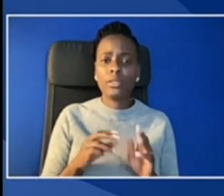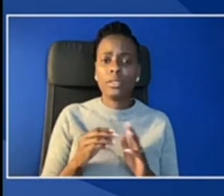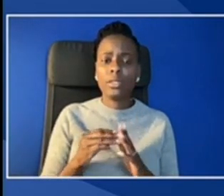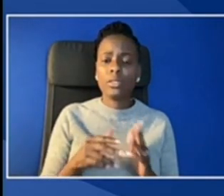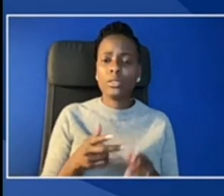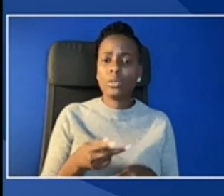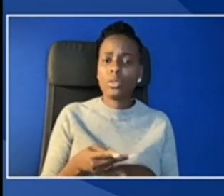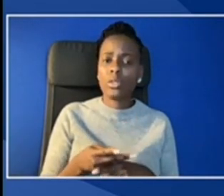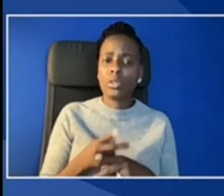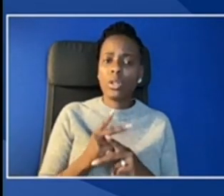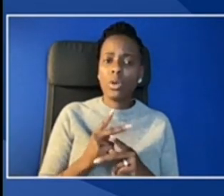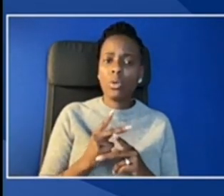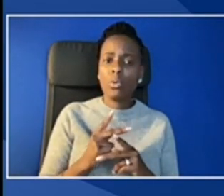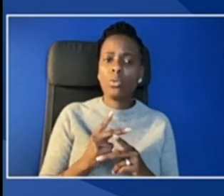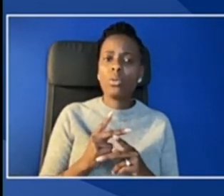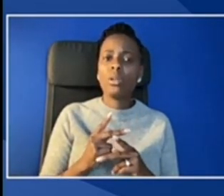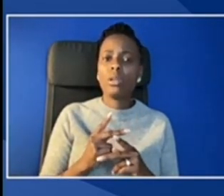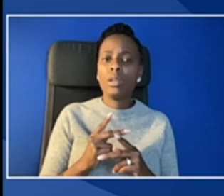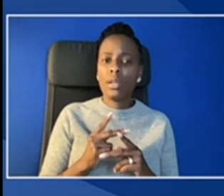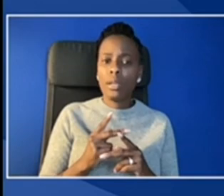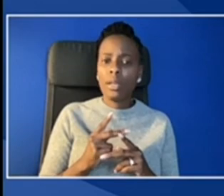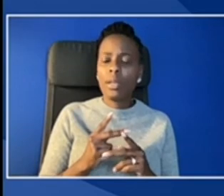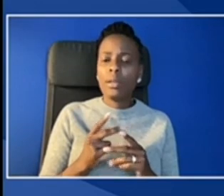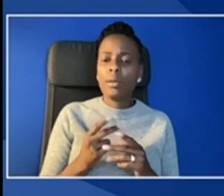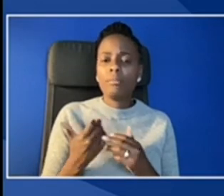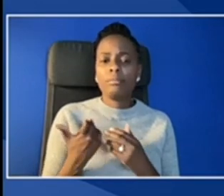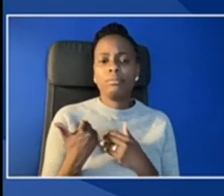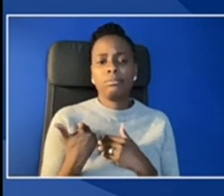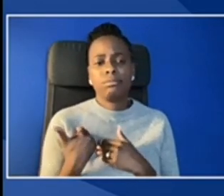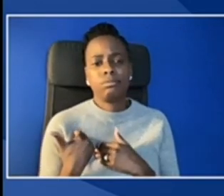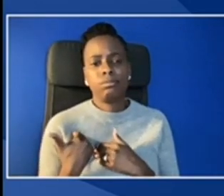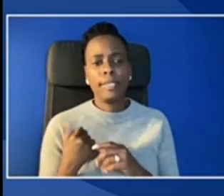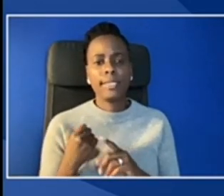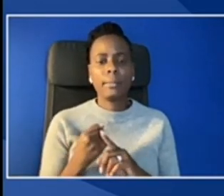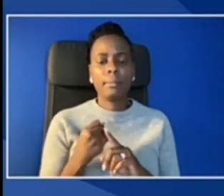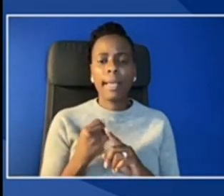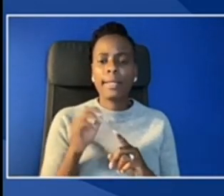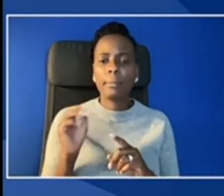negatively impacting credit scores and creating significant barriers to housing.